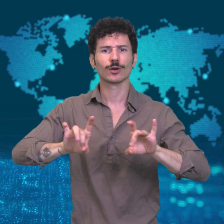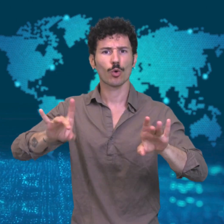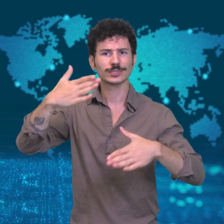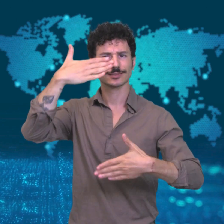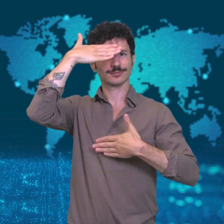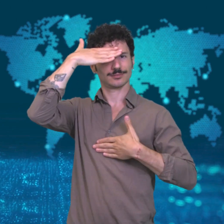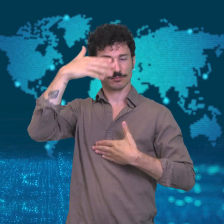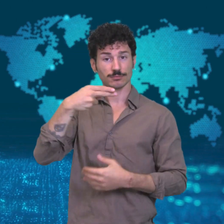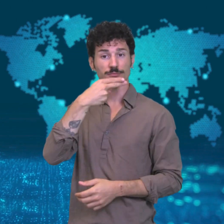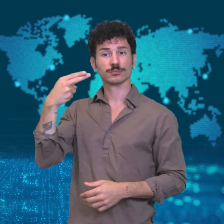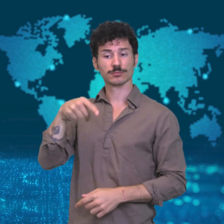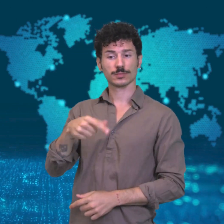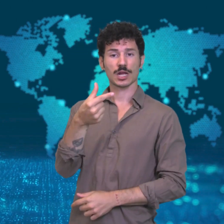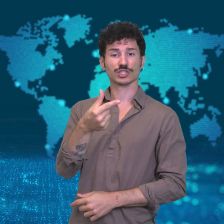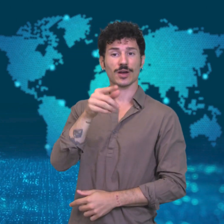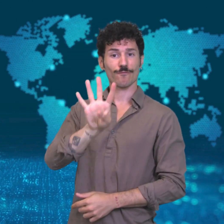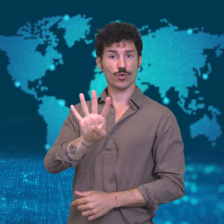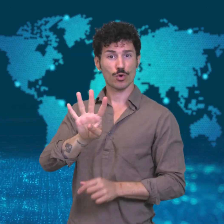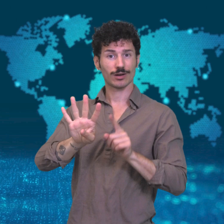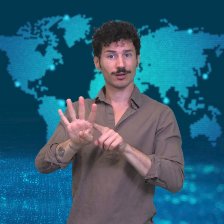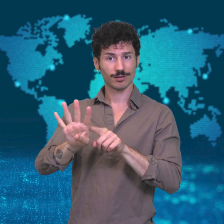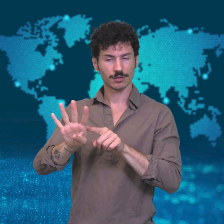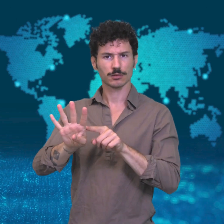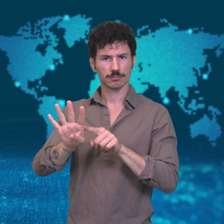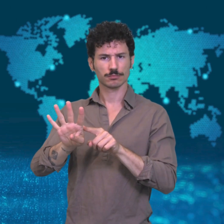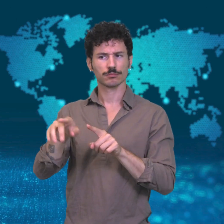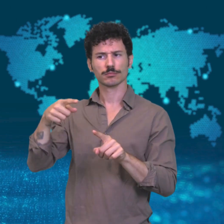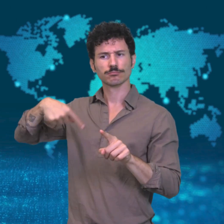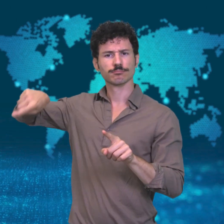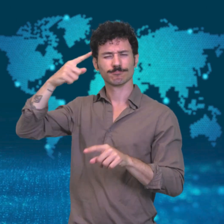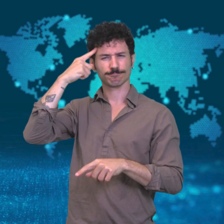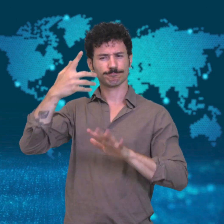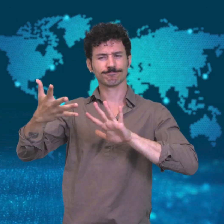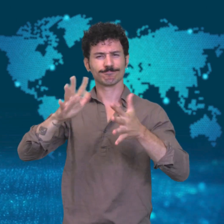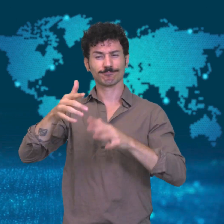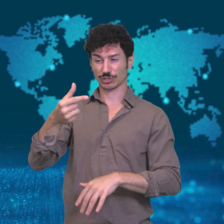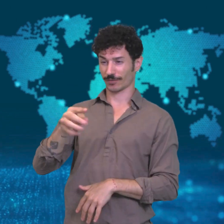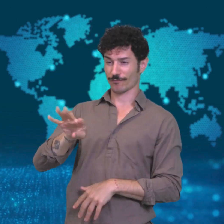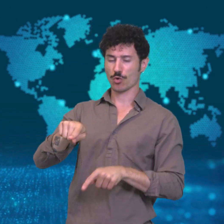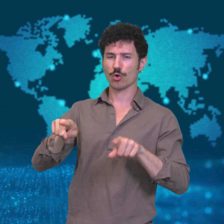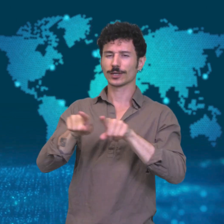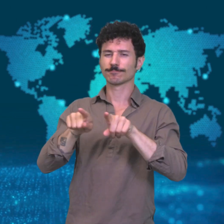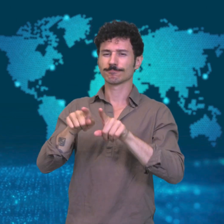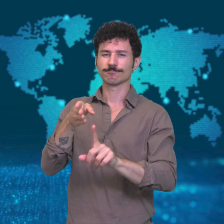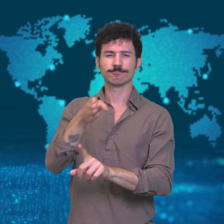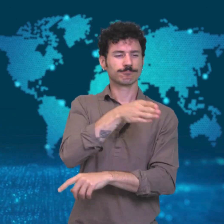discovered a new type of swine flu called the G4 virus.